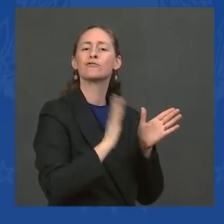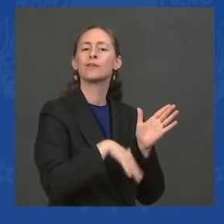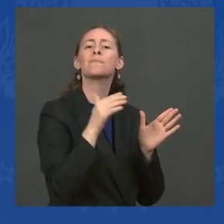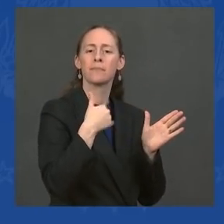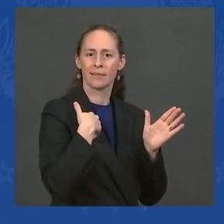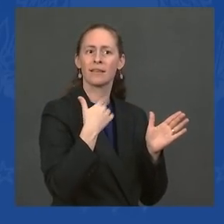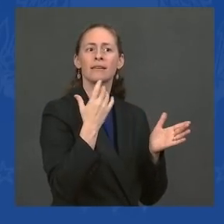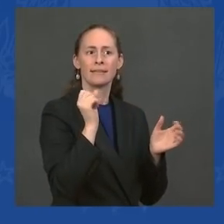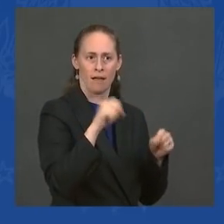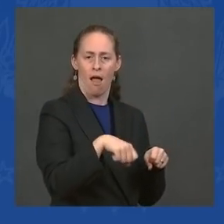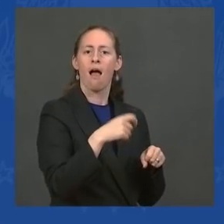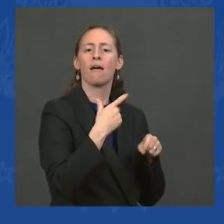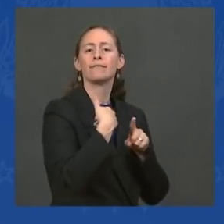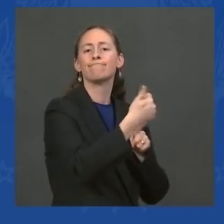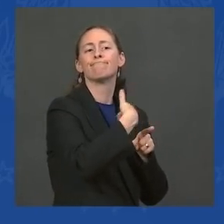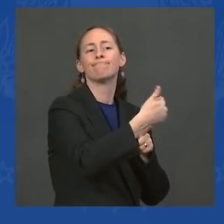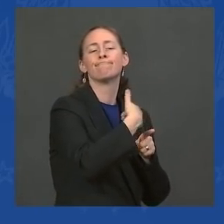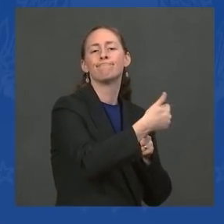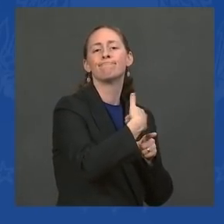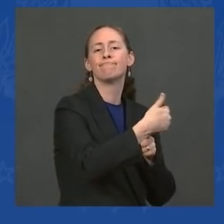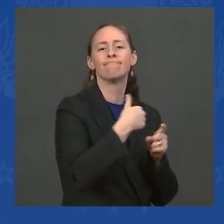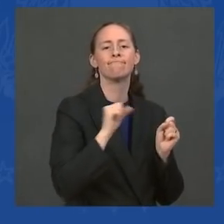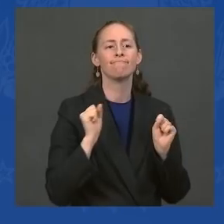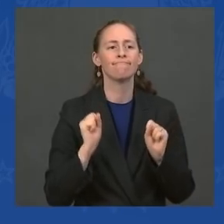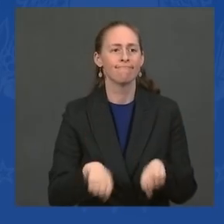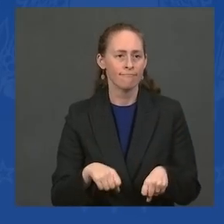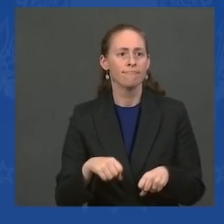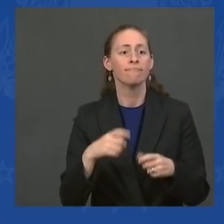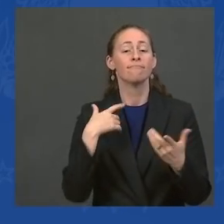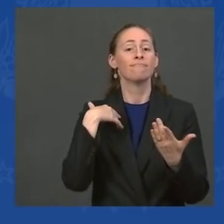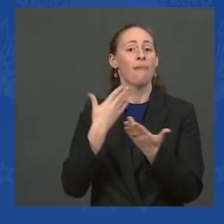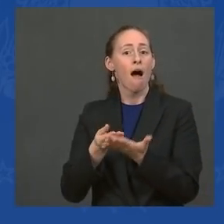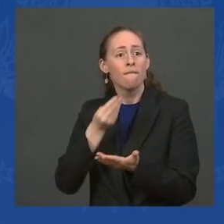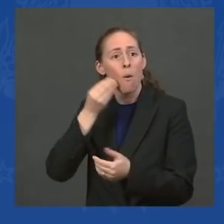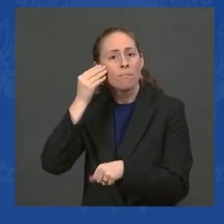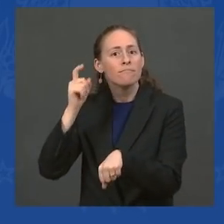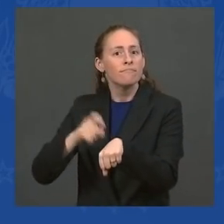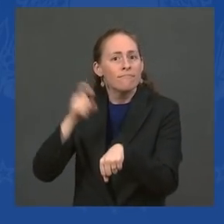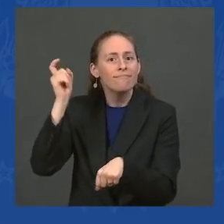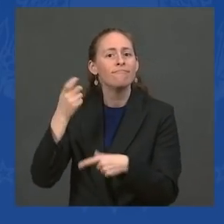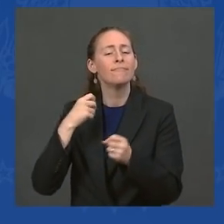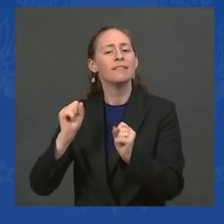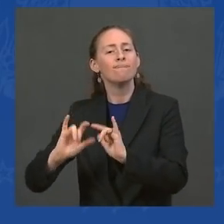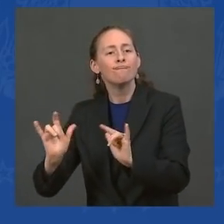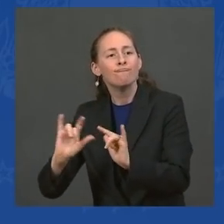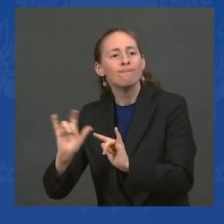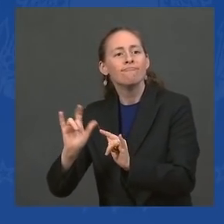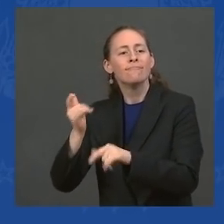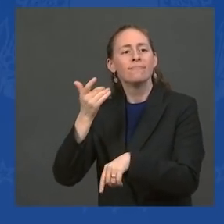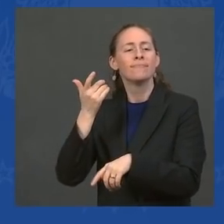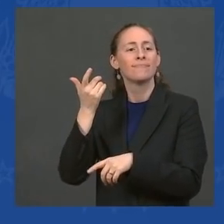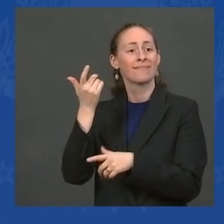so I could kiss my boys. It wasn't "Ozzie and Harriet," but we'd have breakfast in the morning